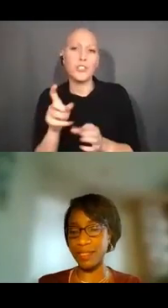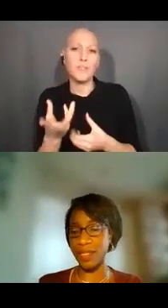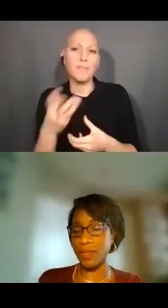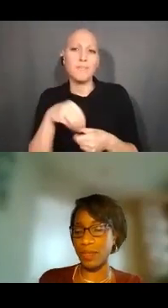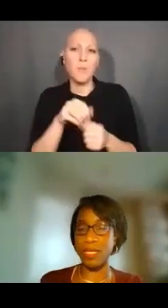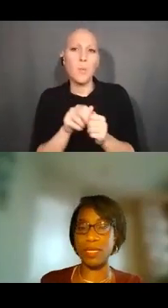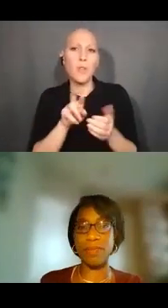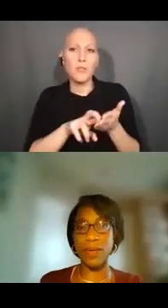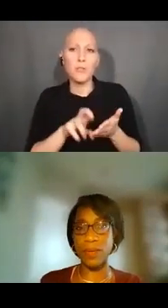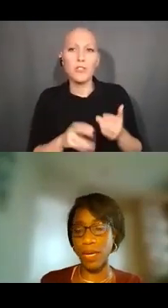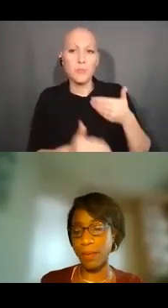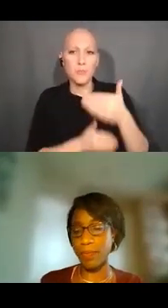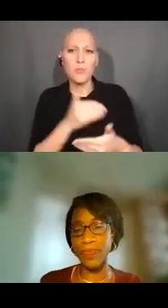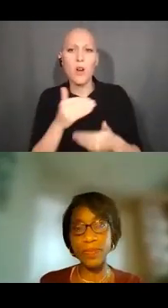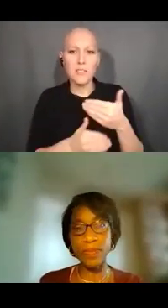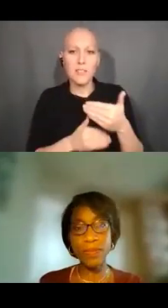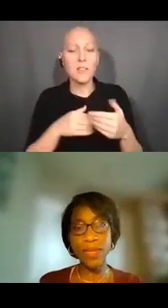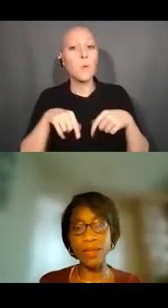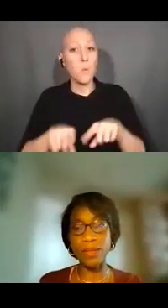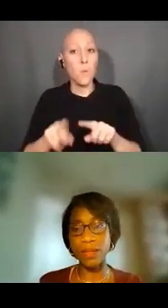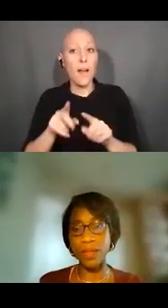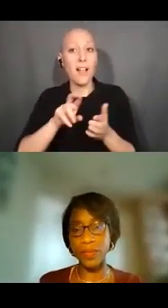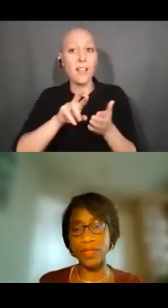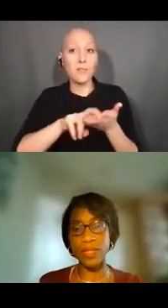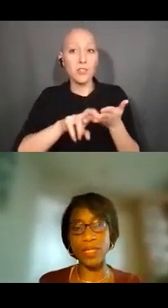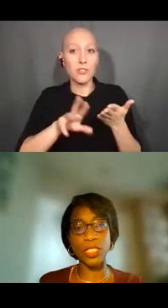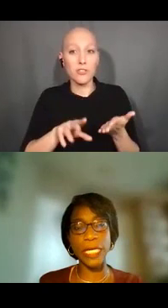as they are thinking about their research.